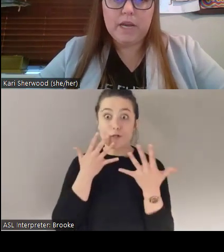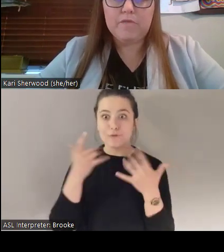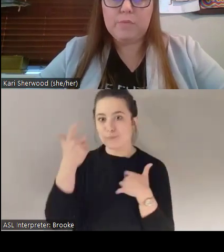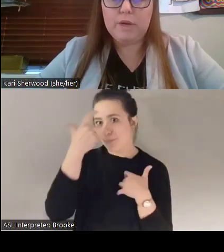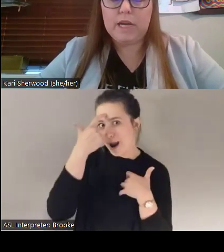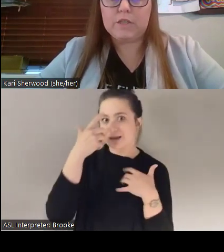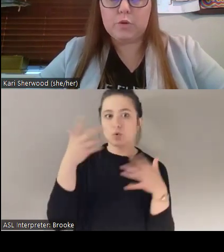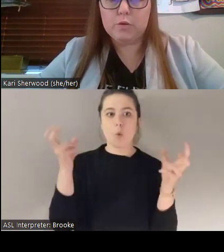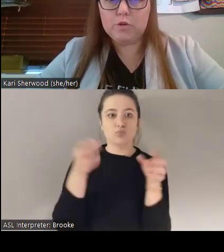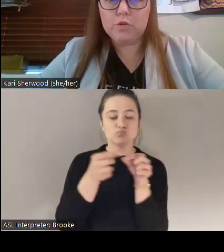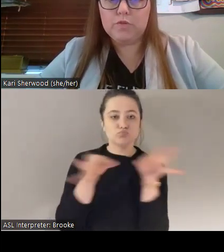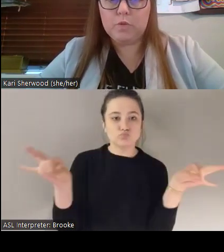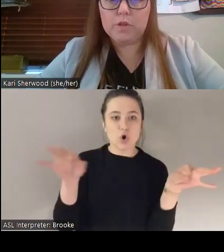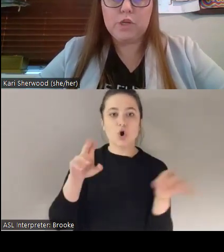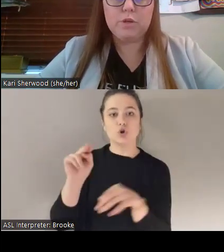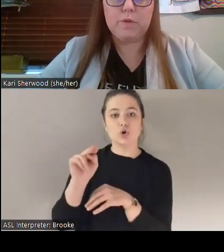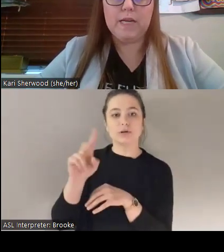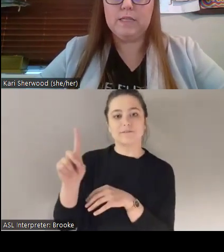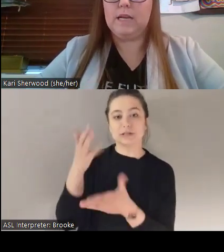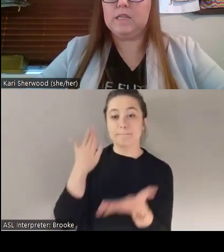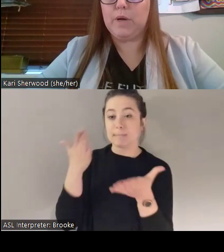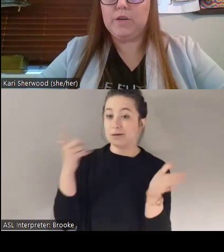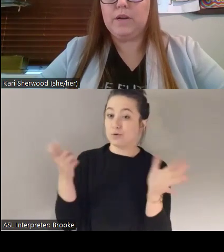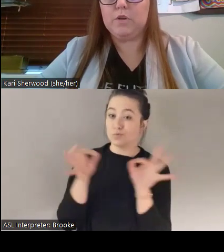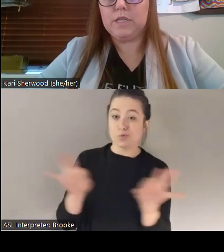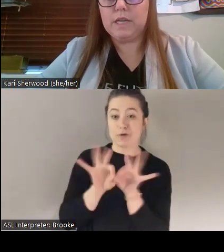every bit as crucial for the human race as biodiversity